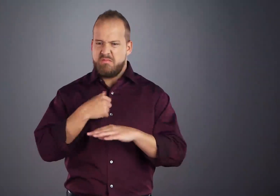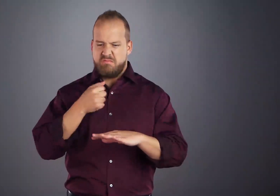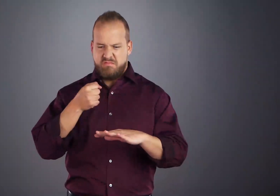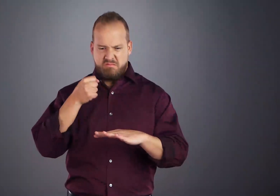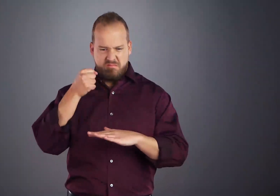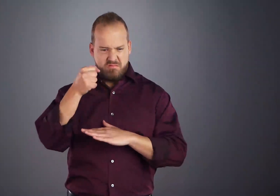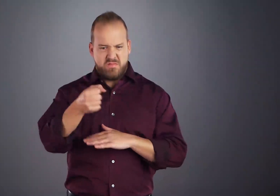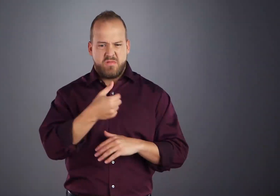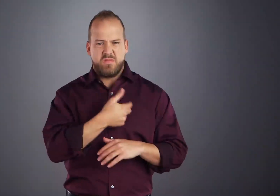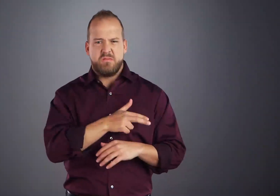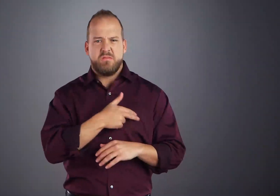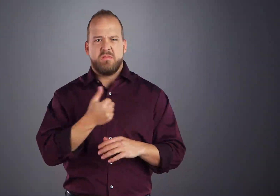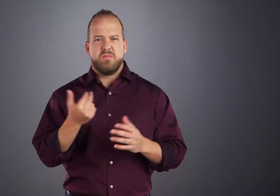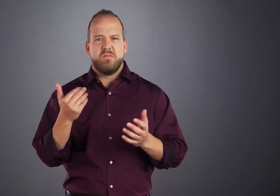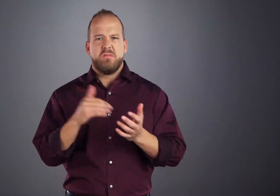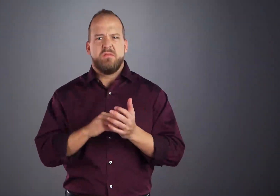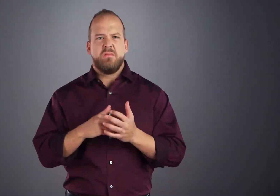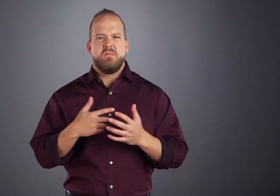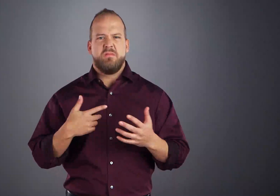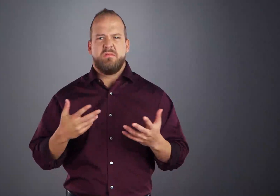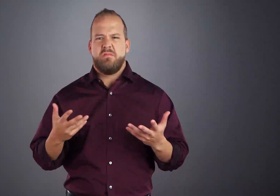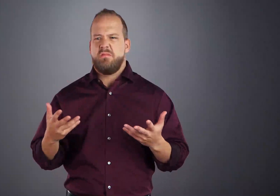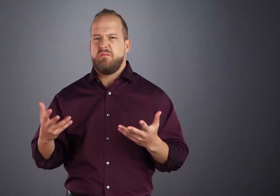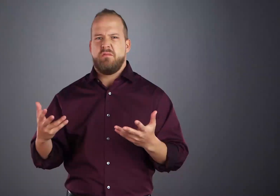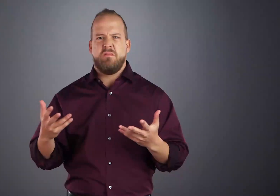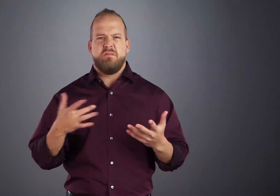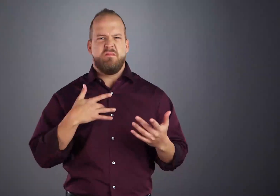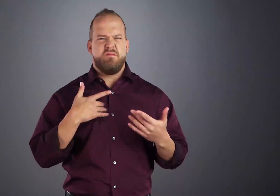After a time I returned to the hospital.